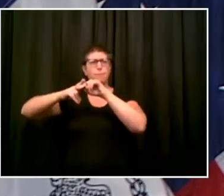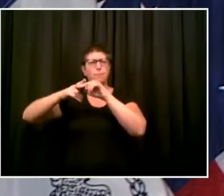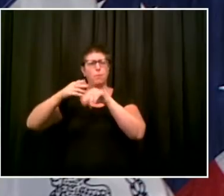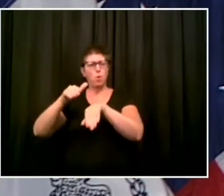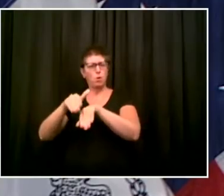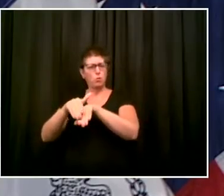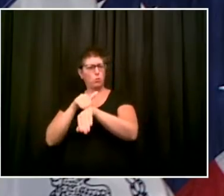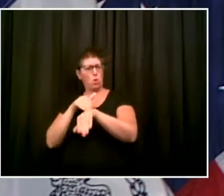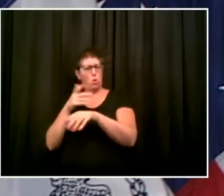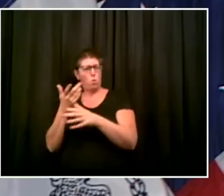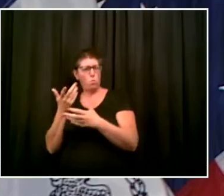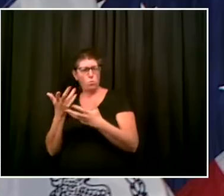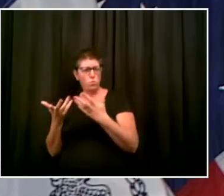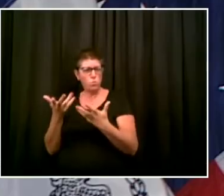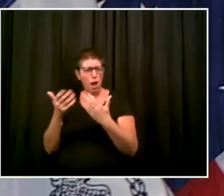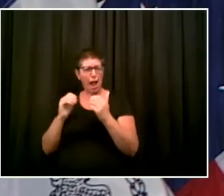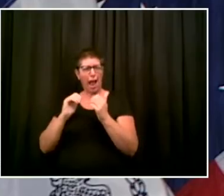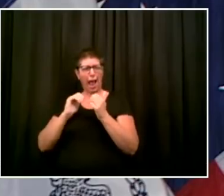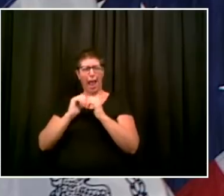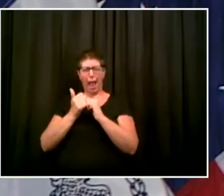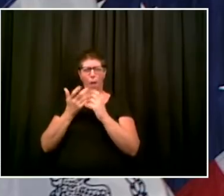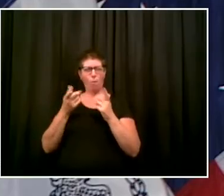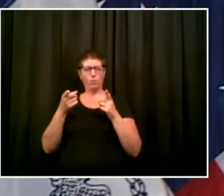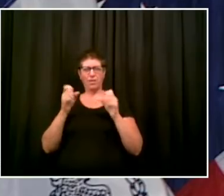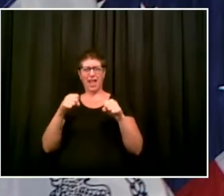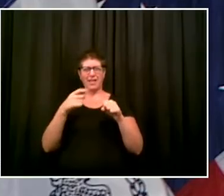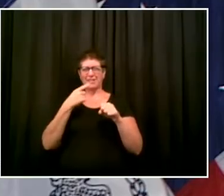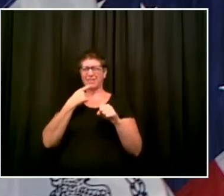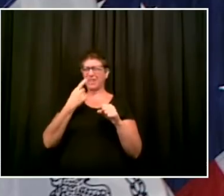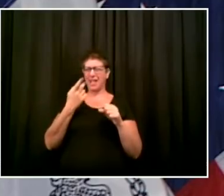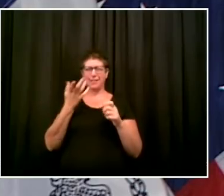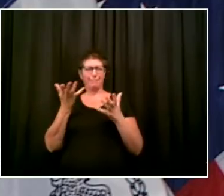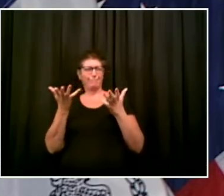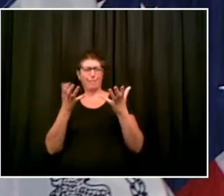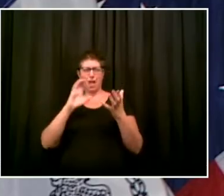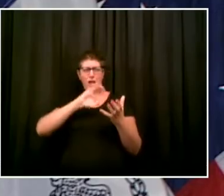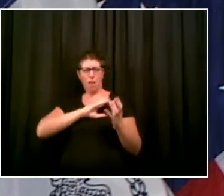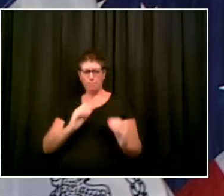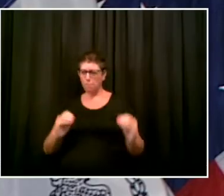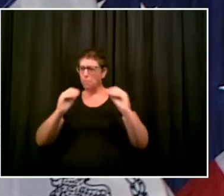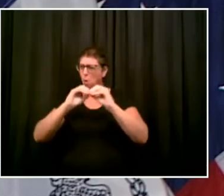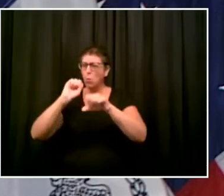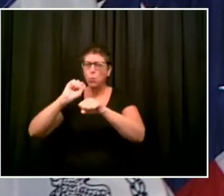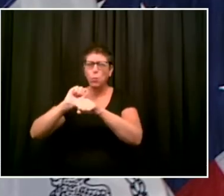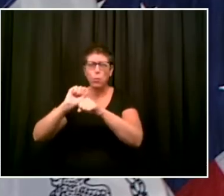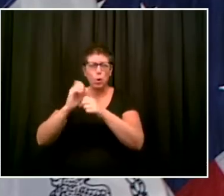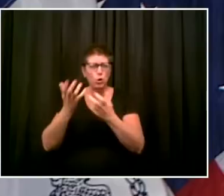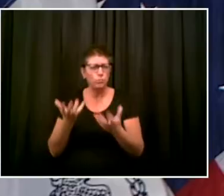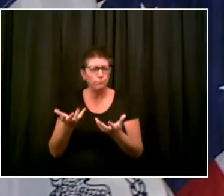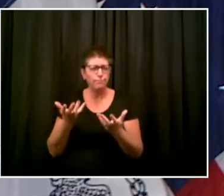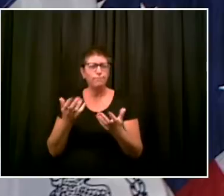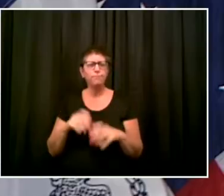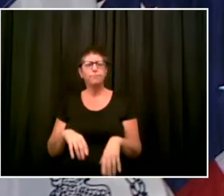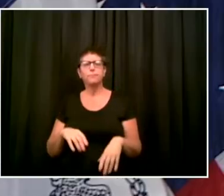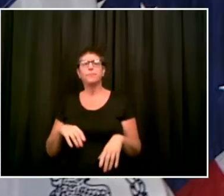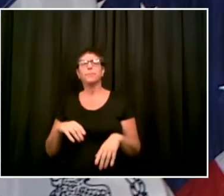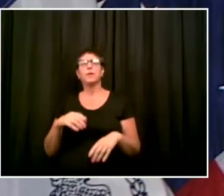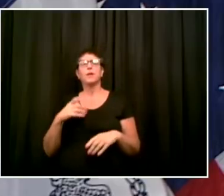ARE UP AND ARRESTS E ARDON.W HOW DO YOU CONVINCE PEOPLE